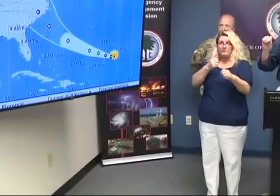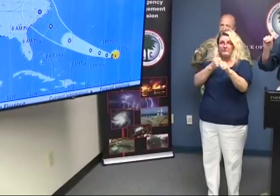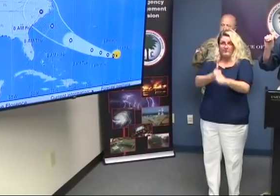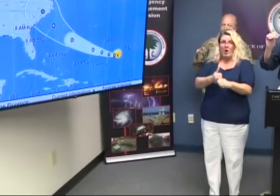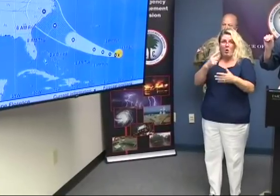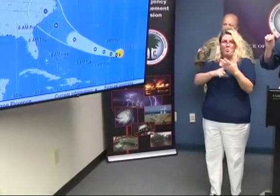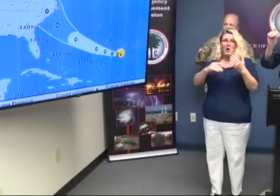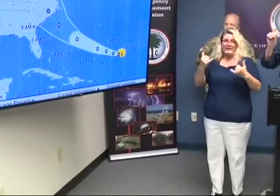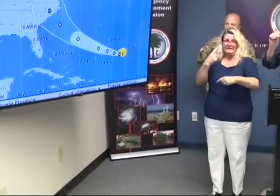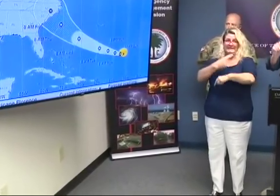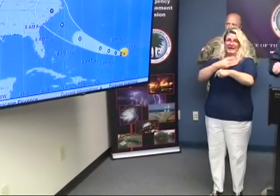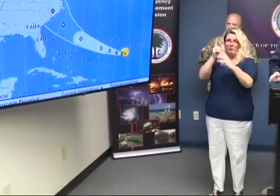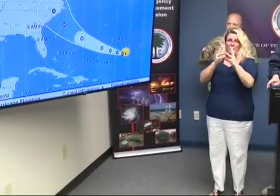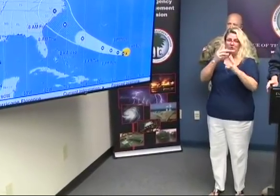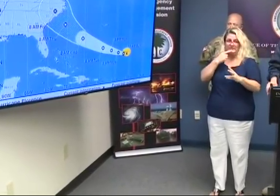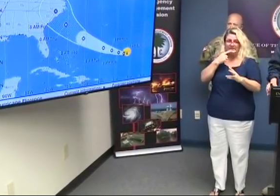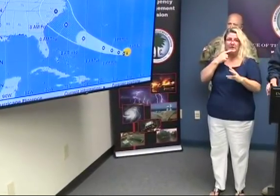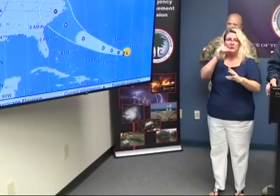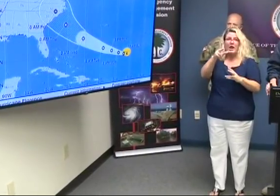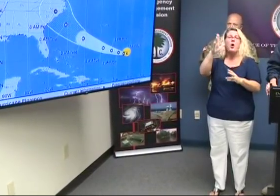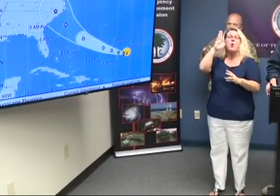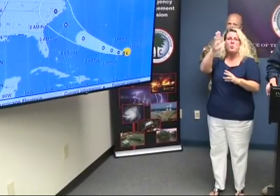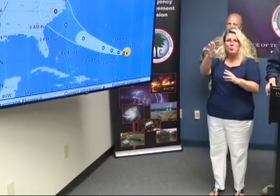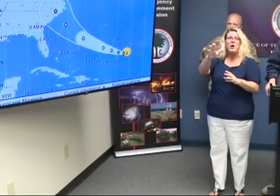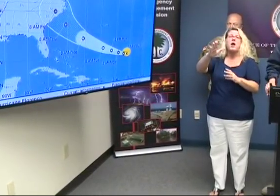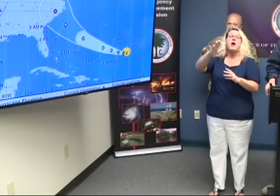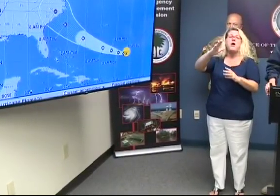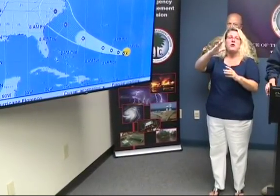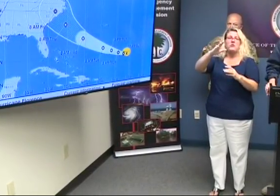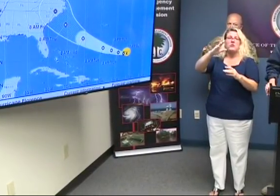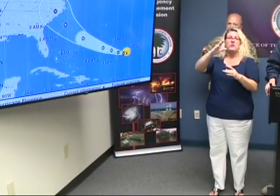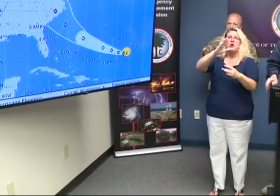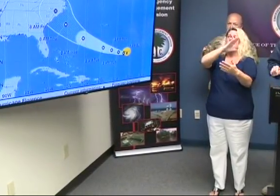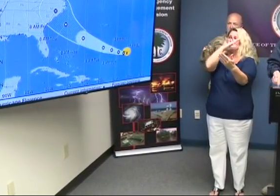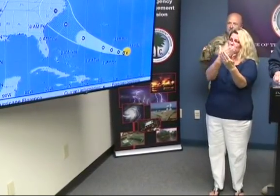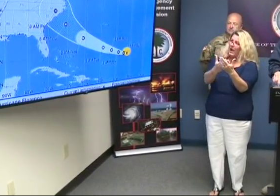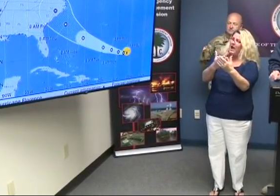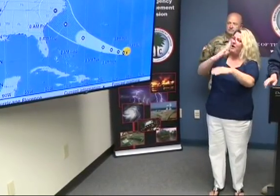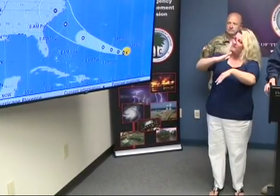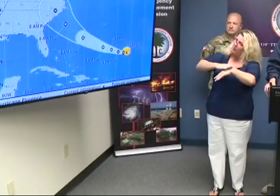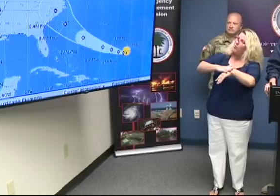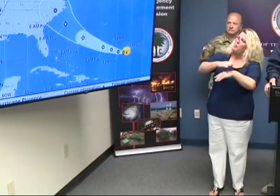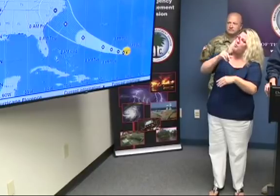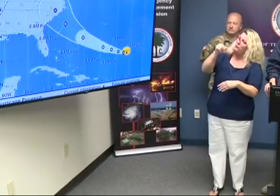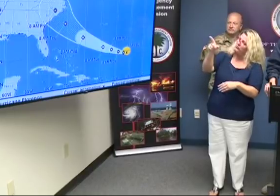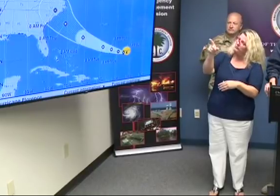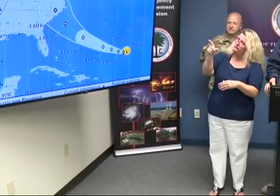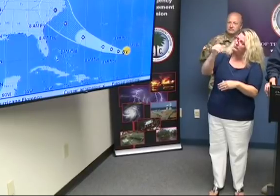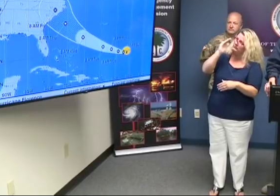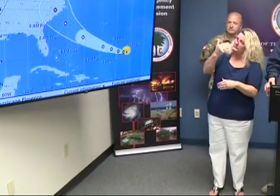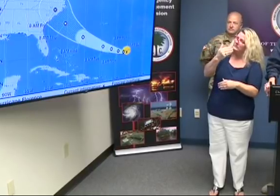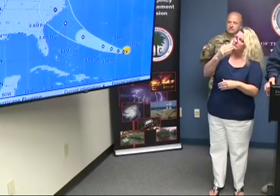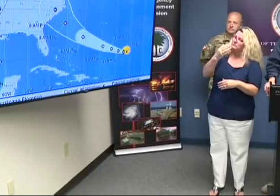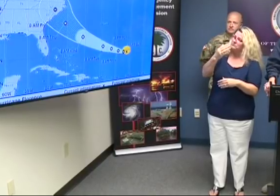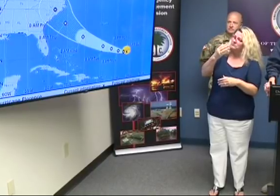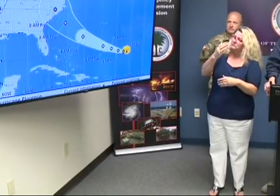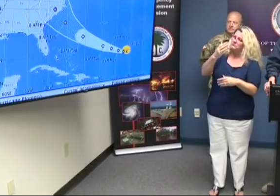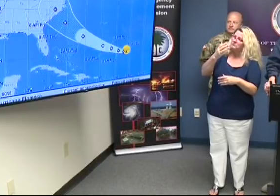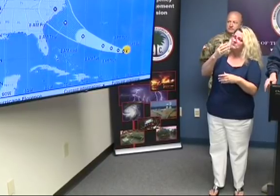that is where the eye of the hurricane is expected to be at this time. This is right now as near as we can forecast. It may change.